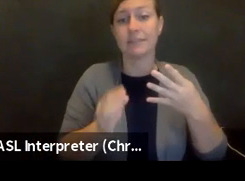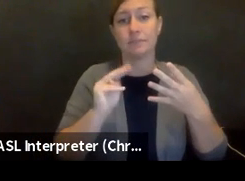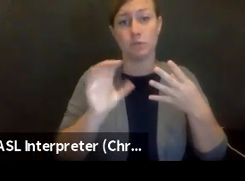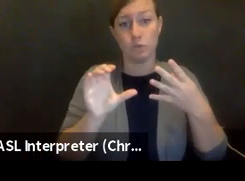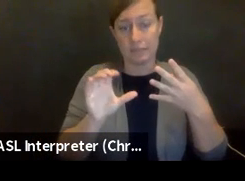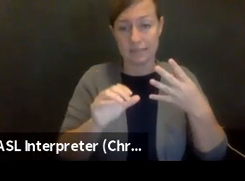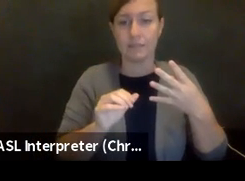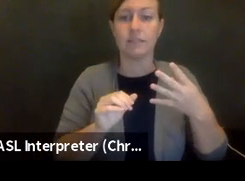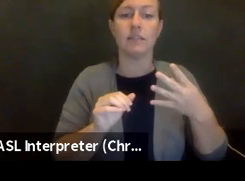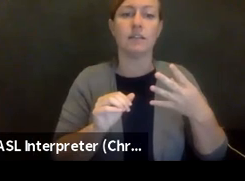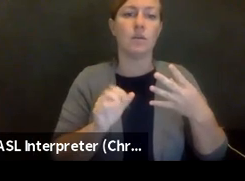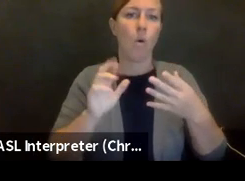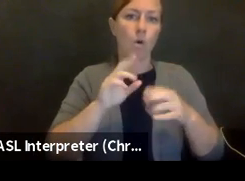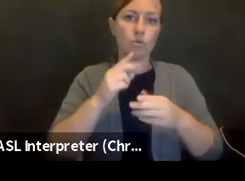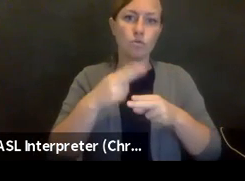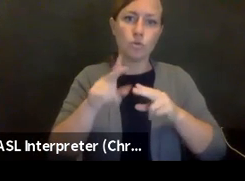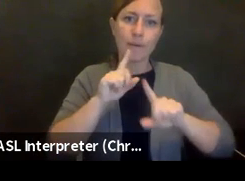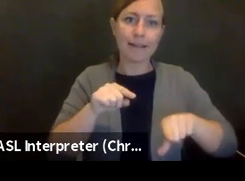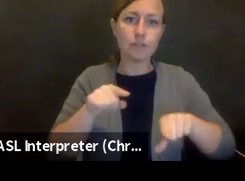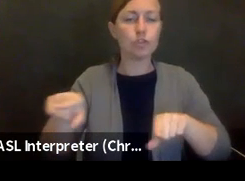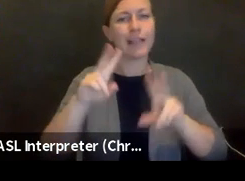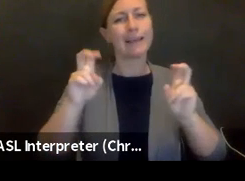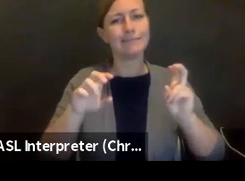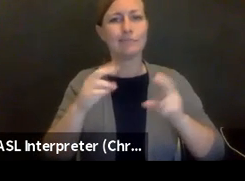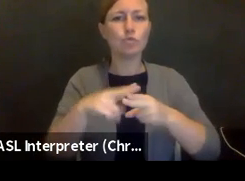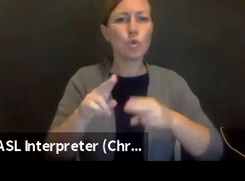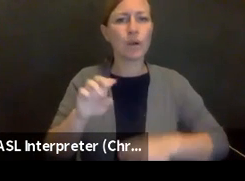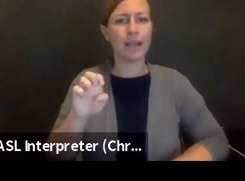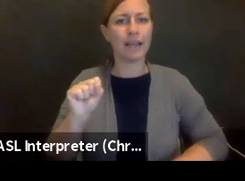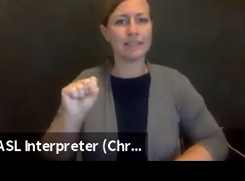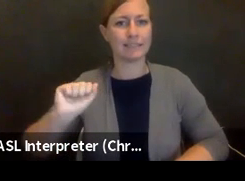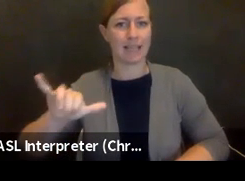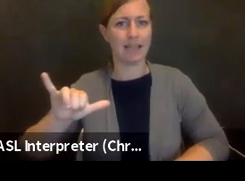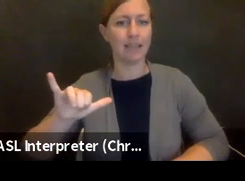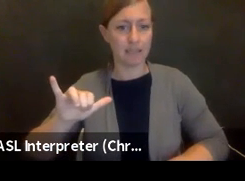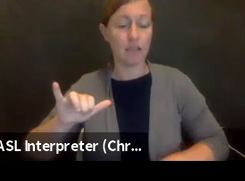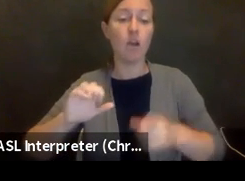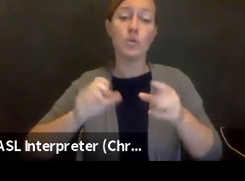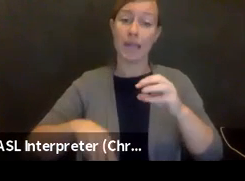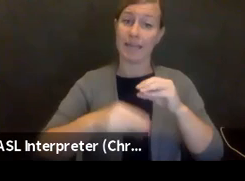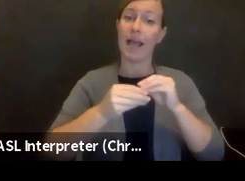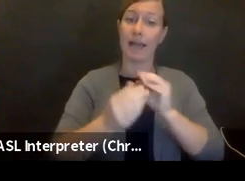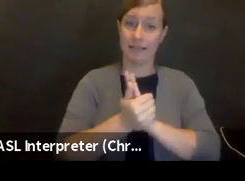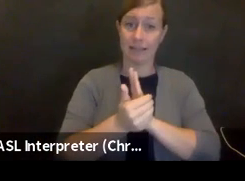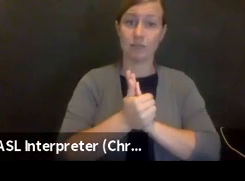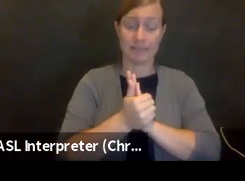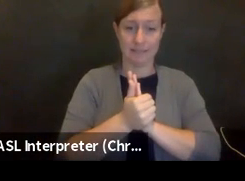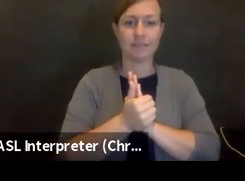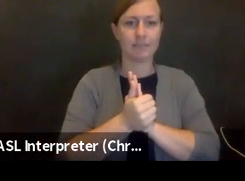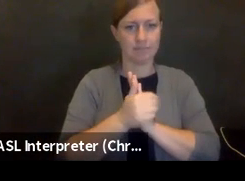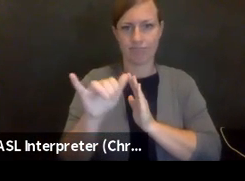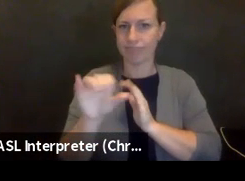Katherine Livick - ESD 112: Or they can type a little essay or response. You can also add attachments here, just like you could in another type of assignment.